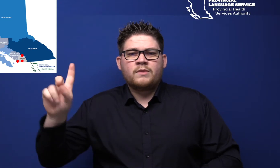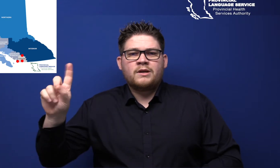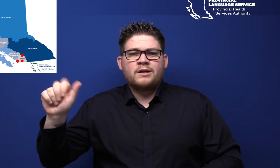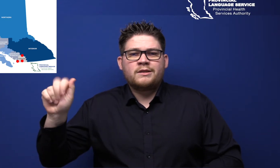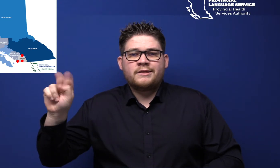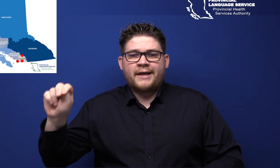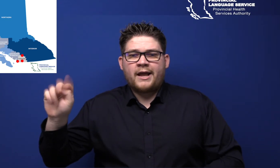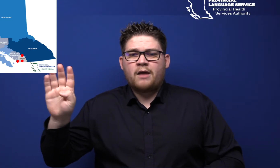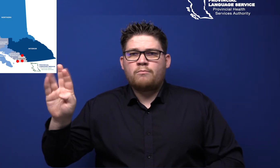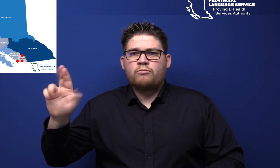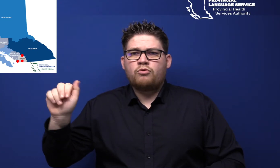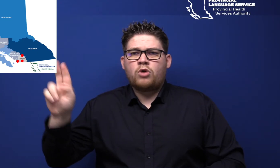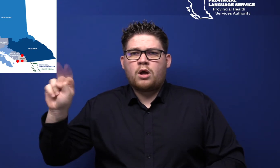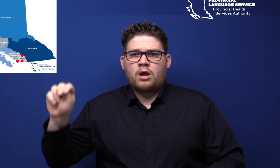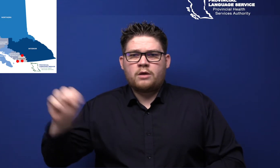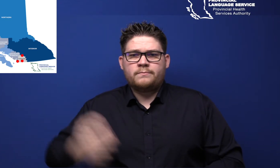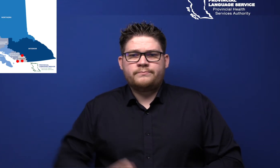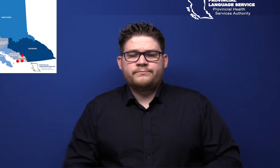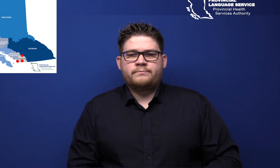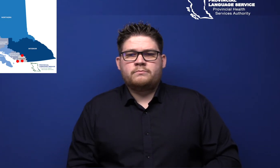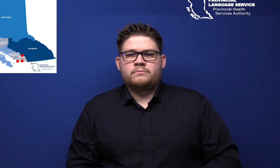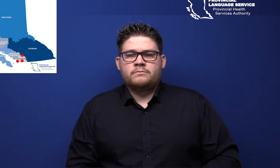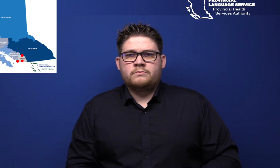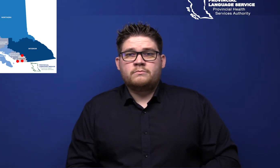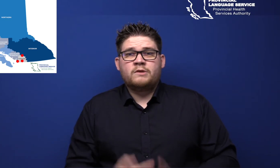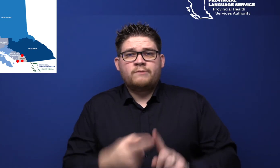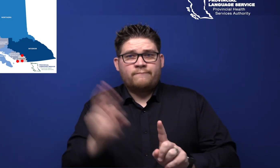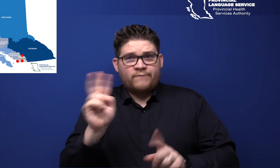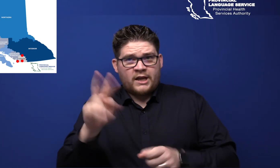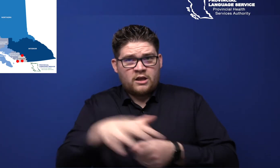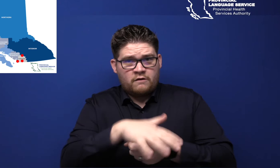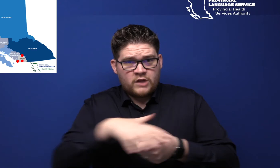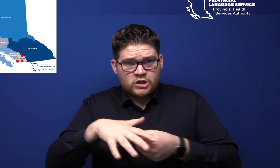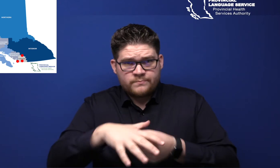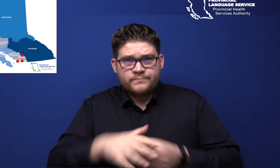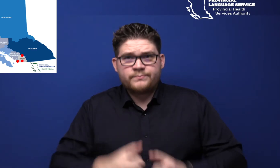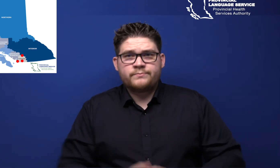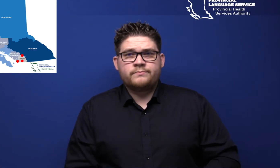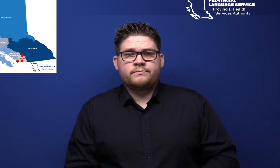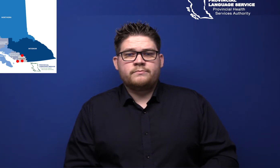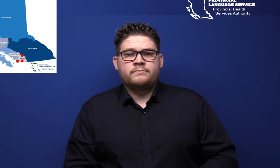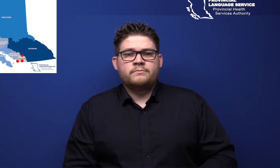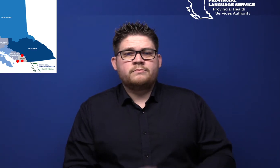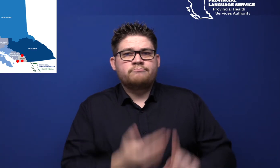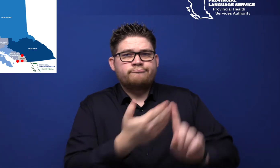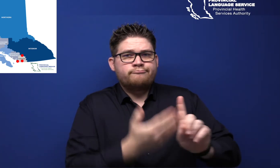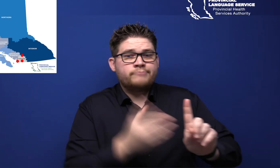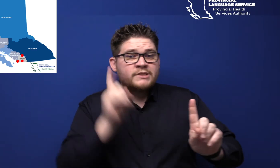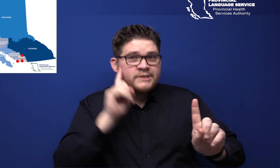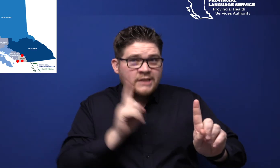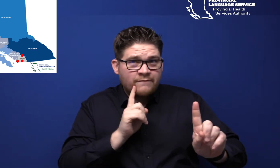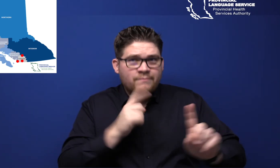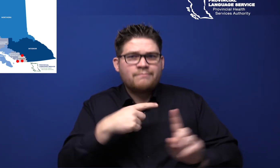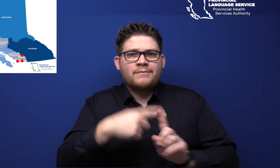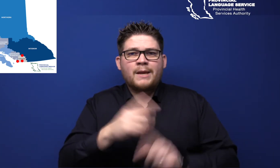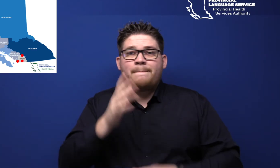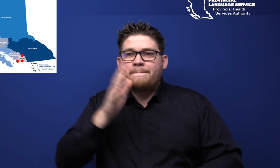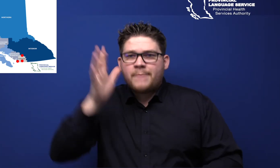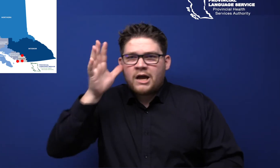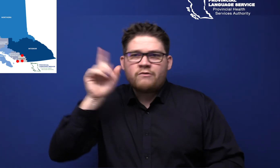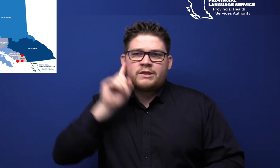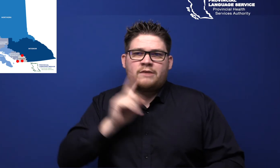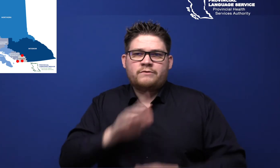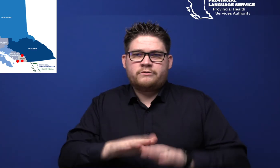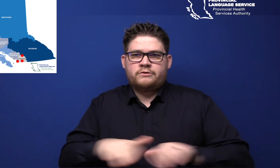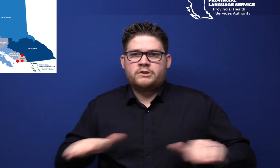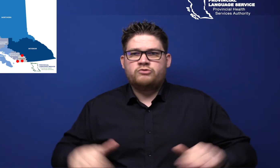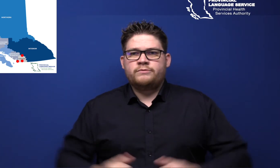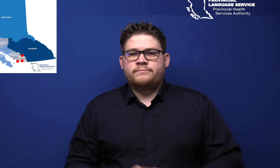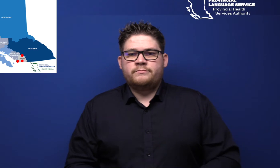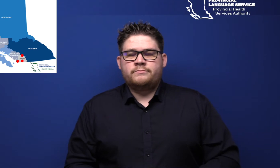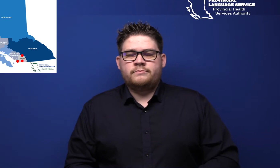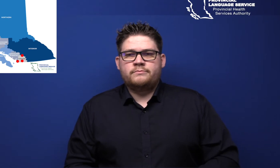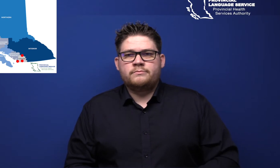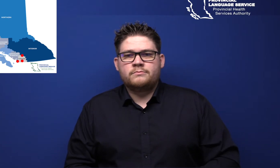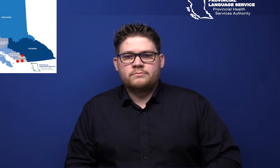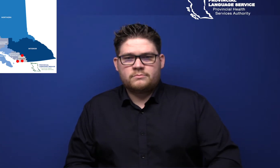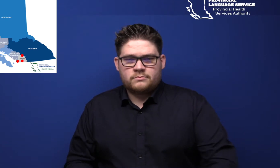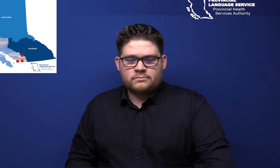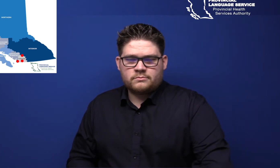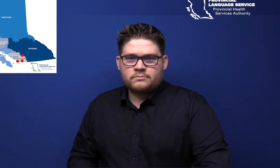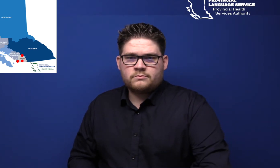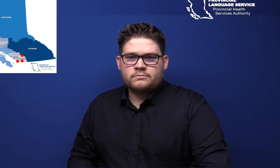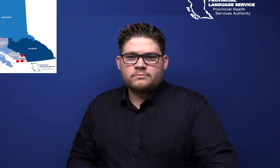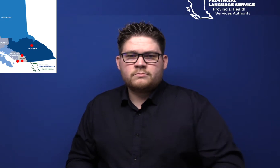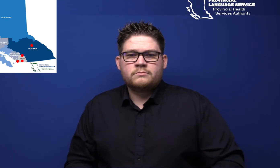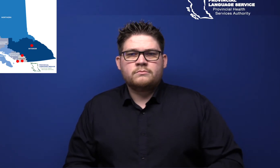DAN BRAUN FROM THE LOWER MAINLAND. DAN IS DEAF AS WELL AS A PARENT OF DEAF CHILDREN.